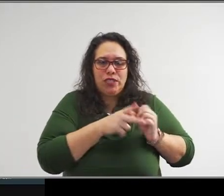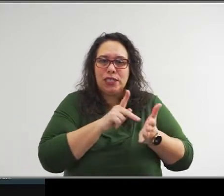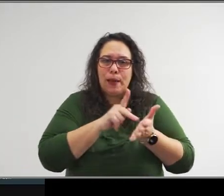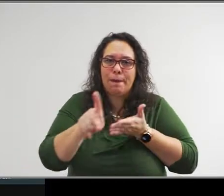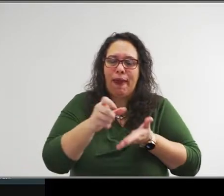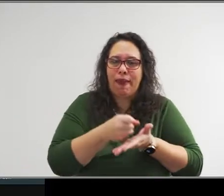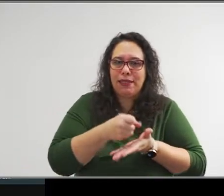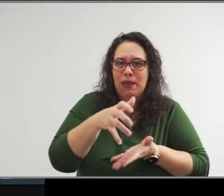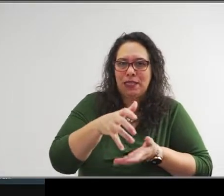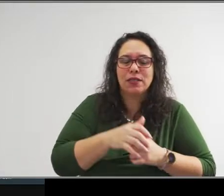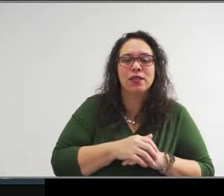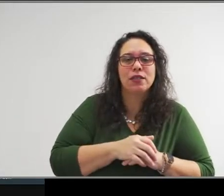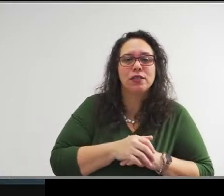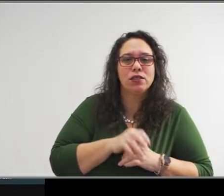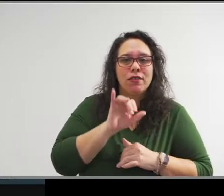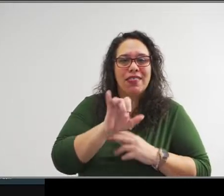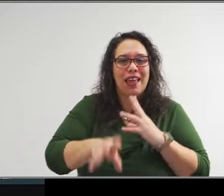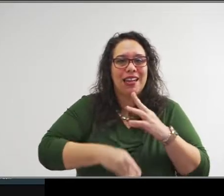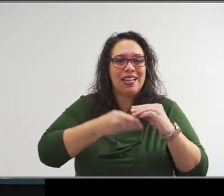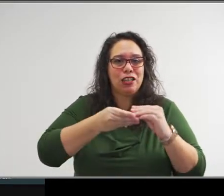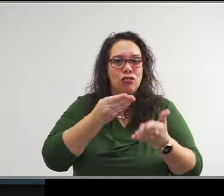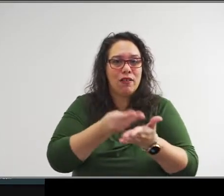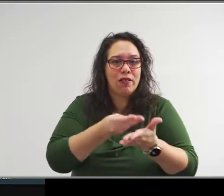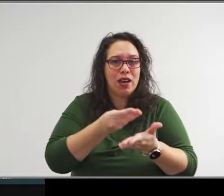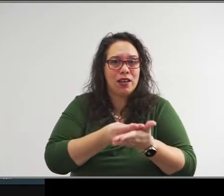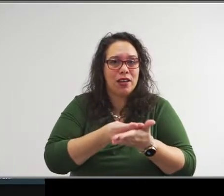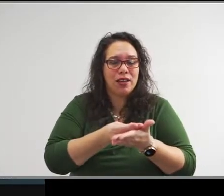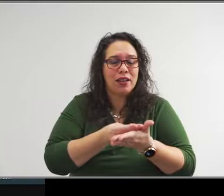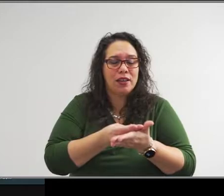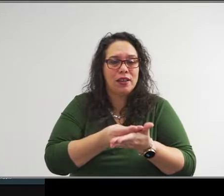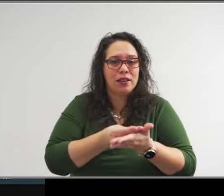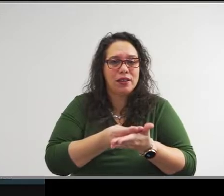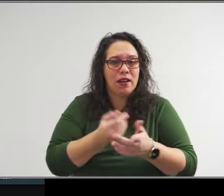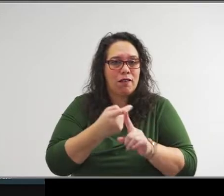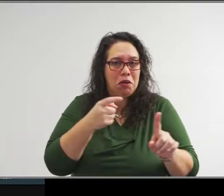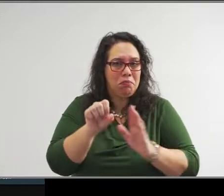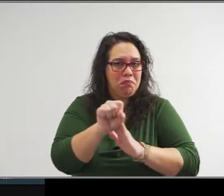So this additional funding would assist us in addressing